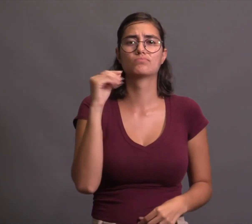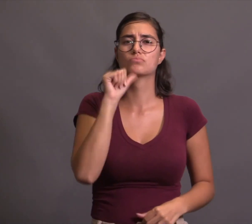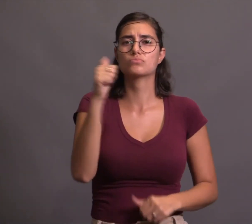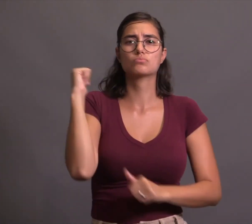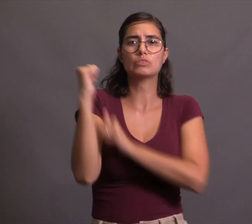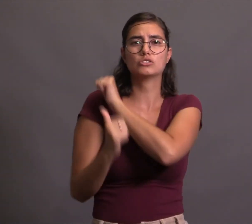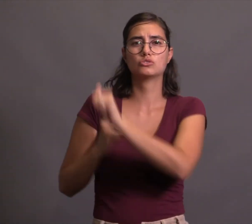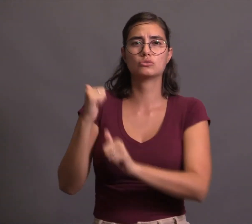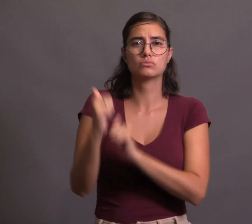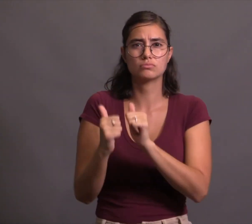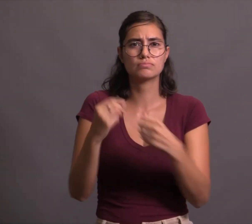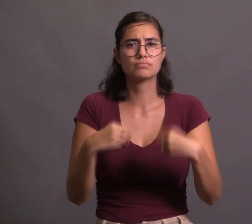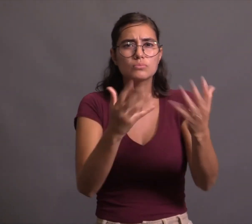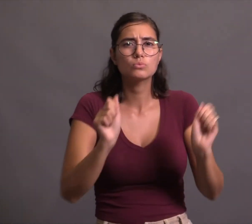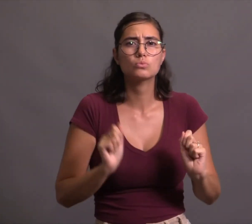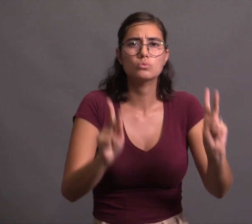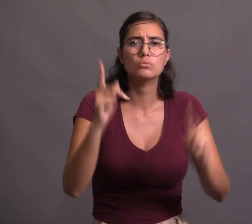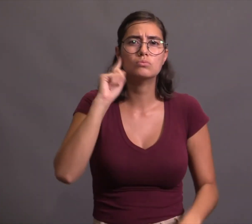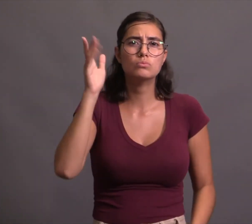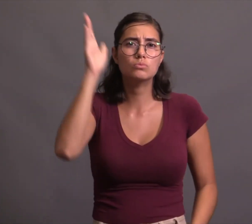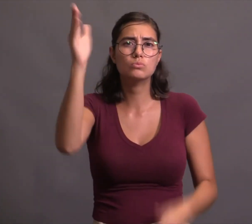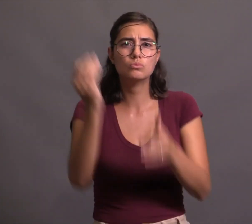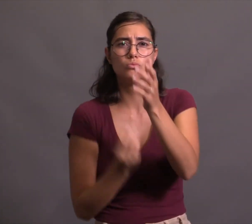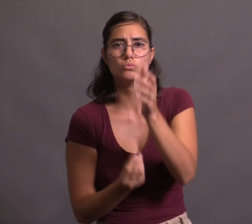to provide opportunities for future growth.